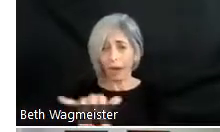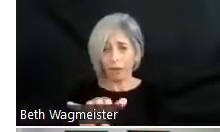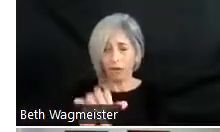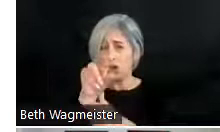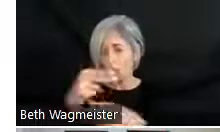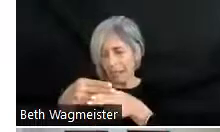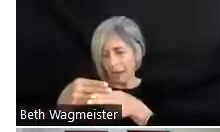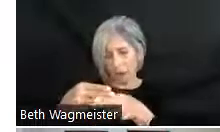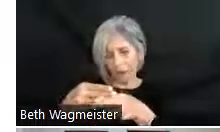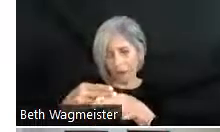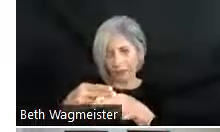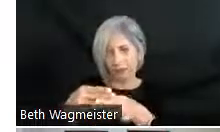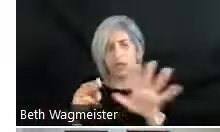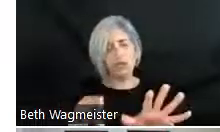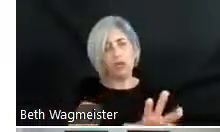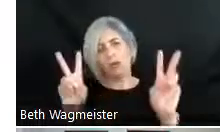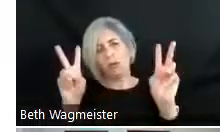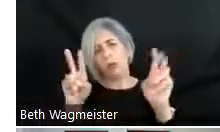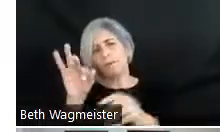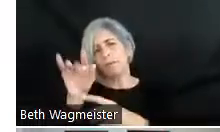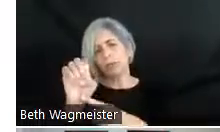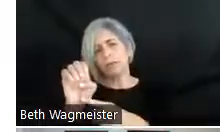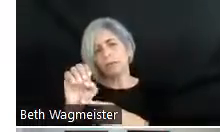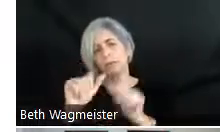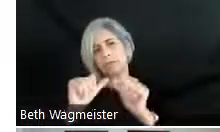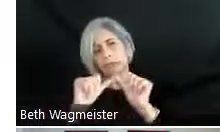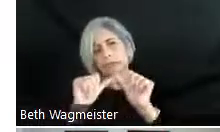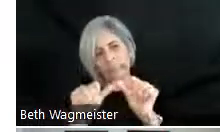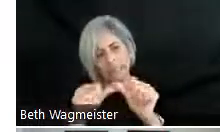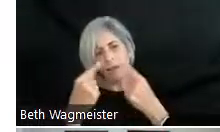I like to think of your voice as the persistent and effective way to get your message across.